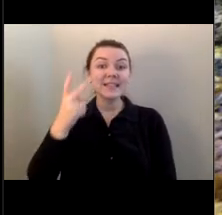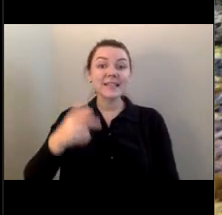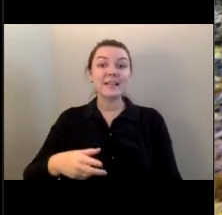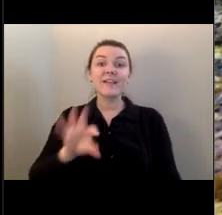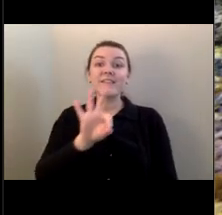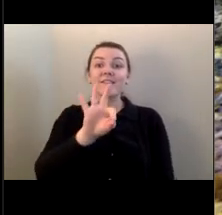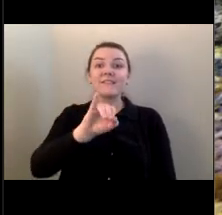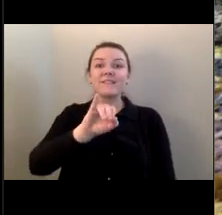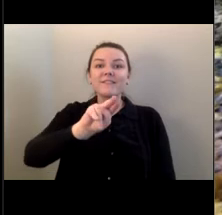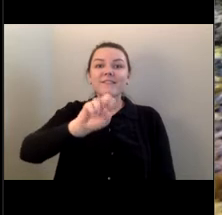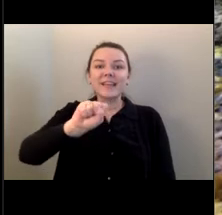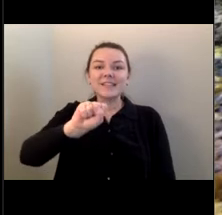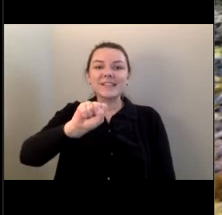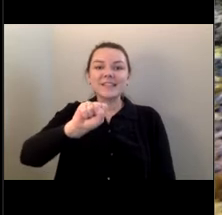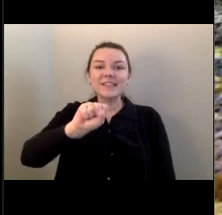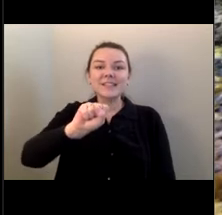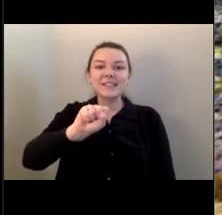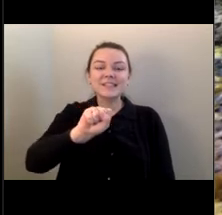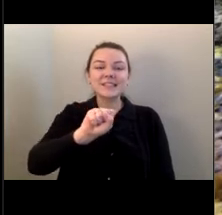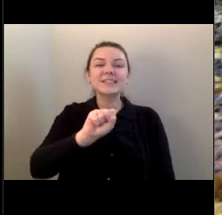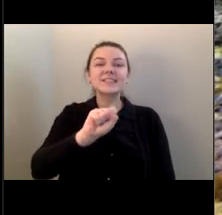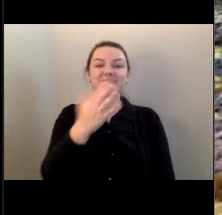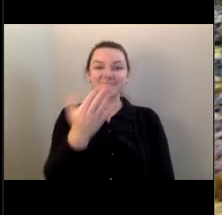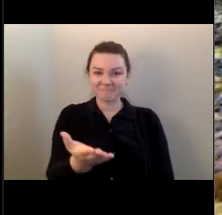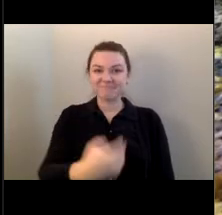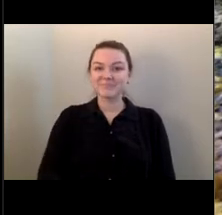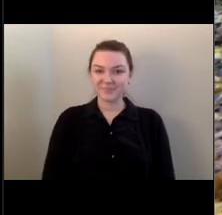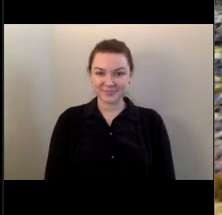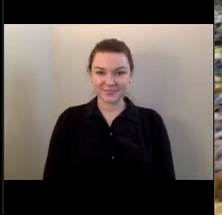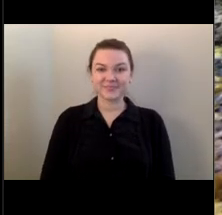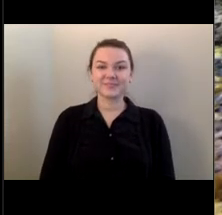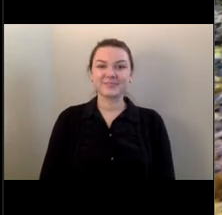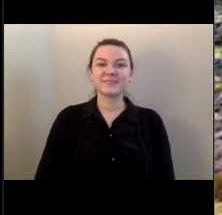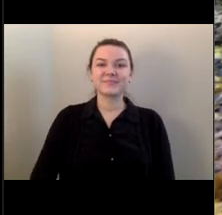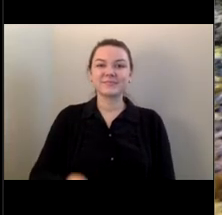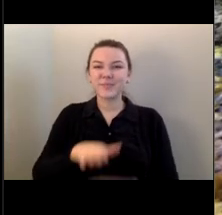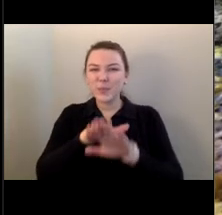Come on, get your fins on. Let's get them on our feet. Put your fins on.